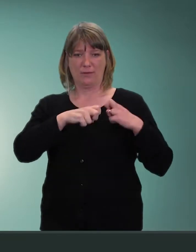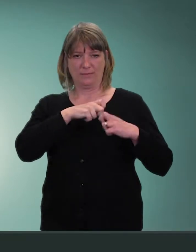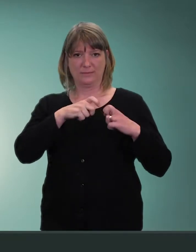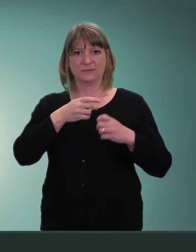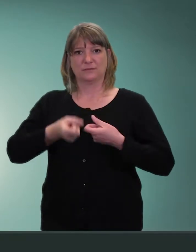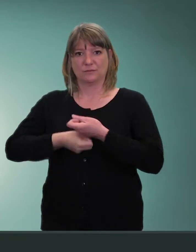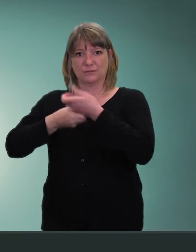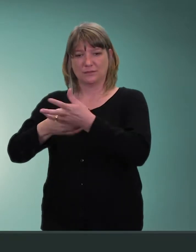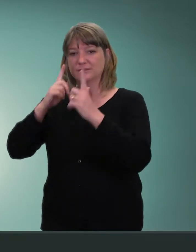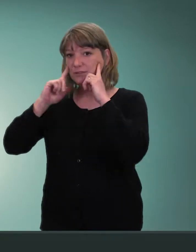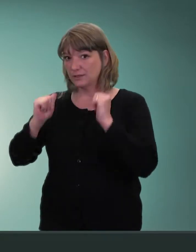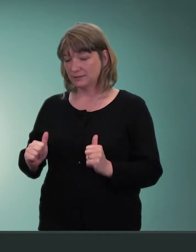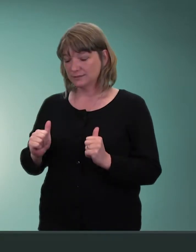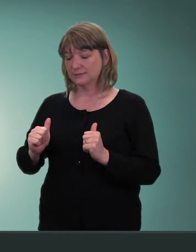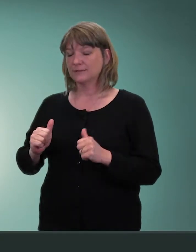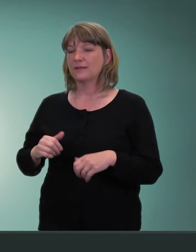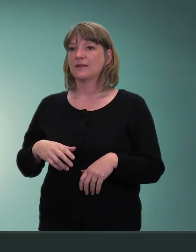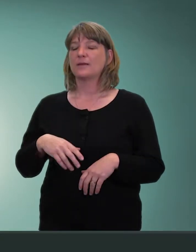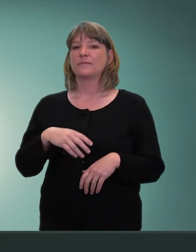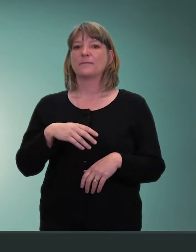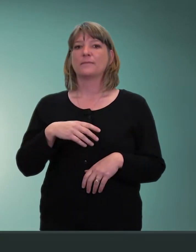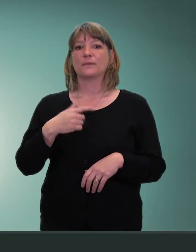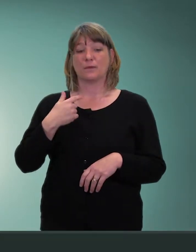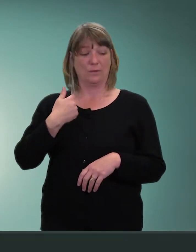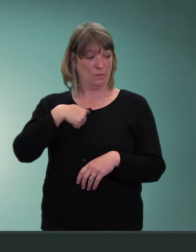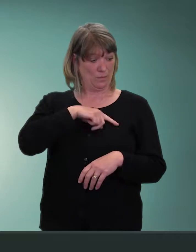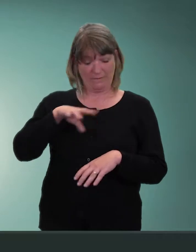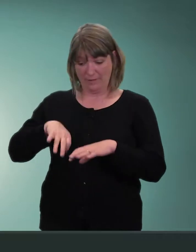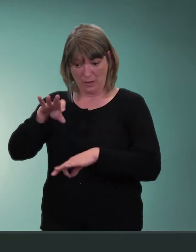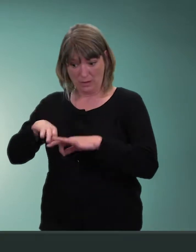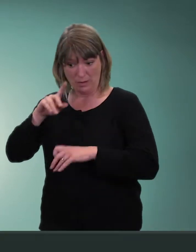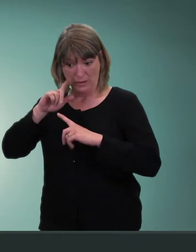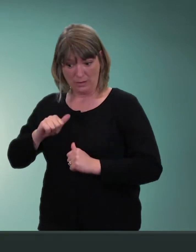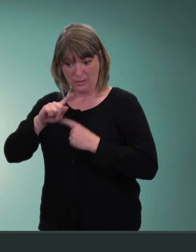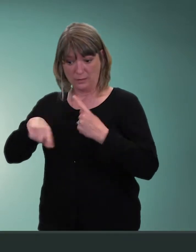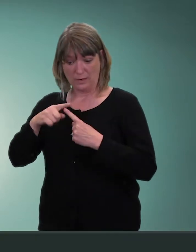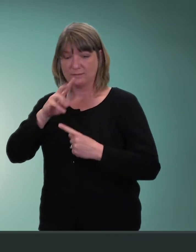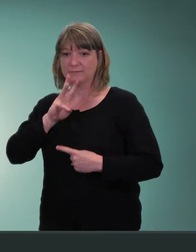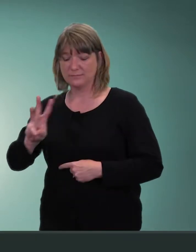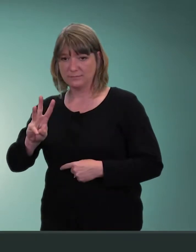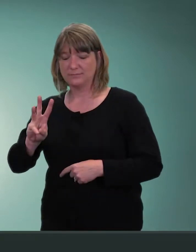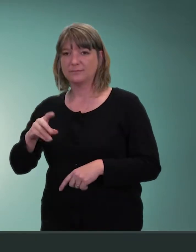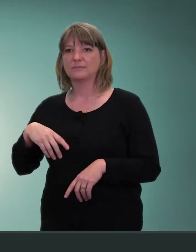and that gave me hearing loss. We found out I had hearing loss at the age of six.